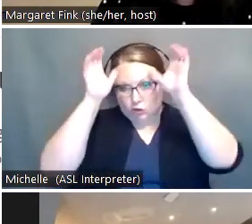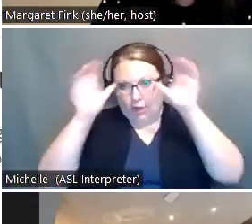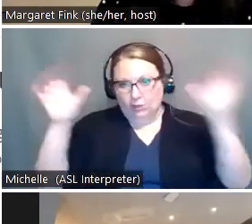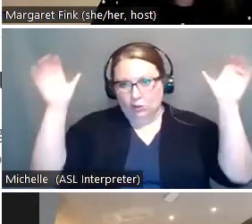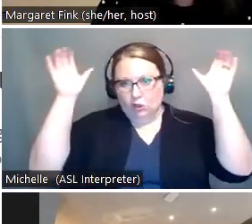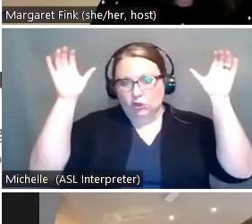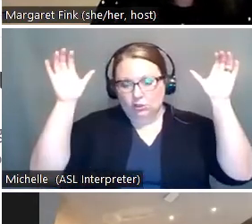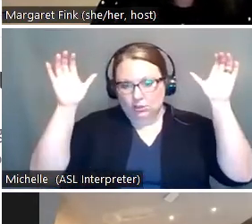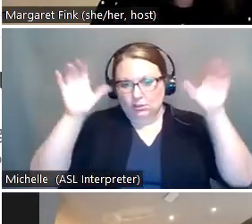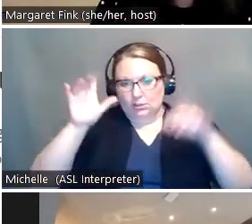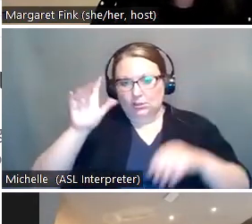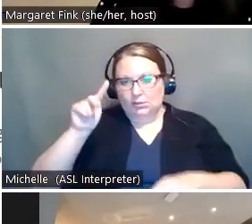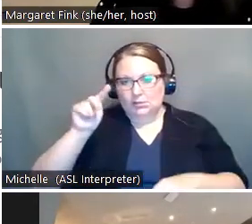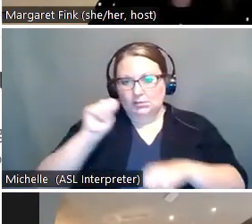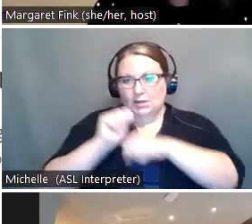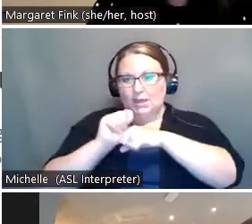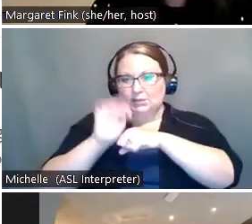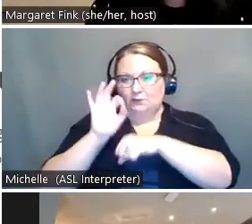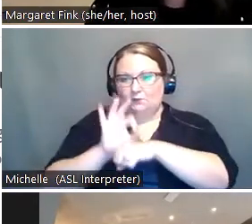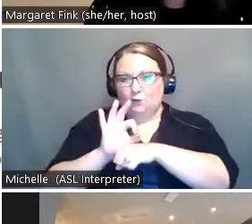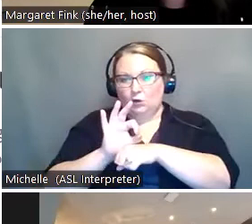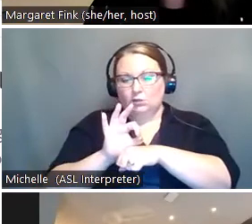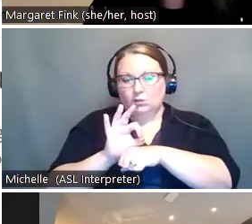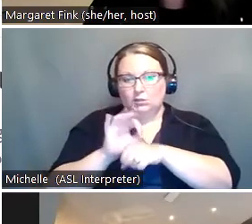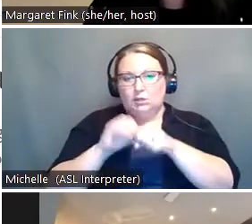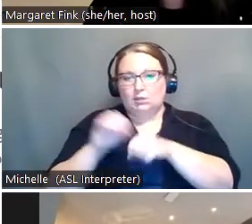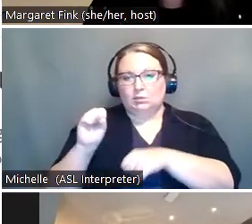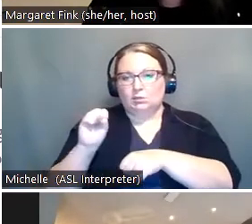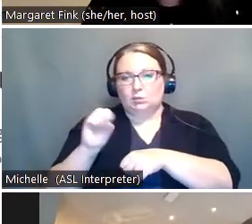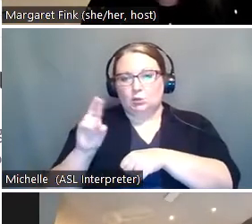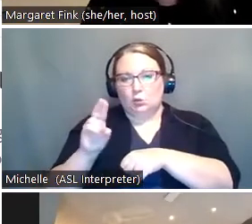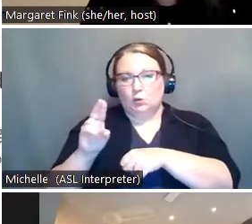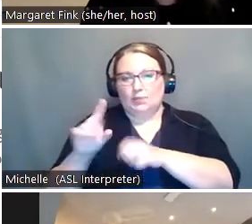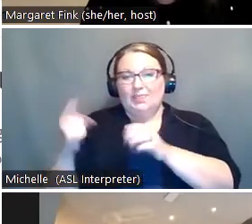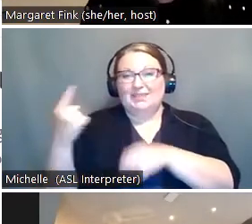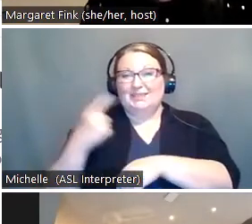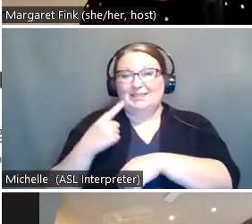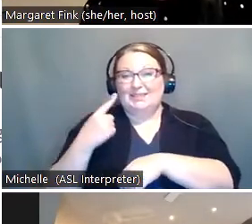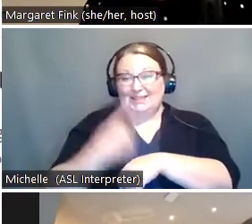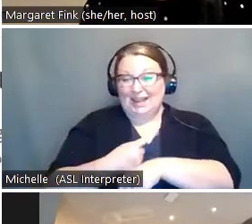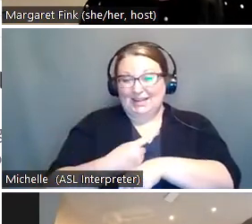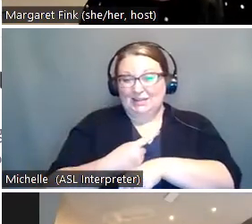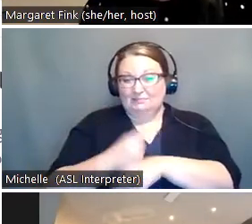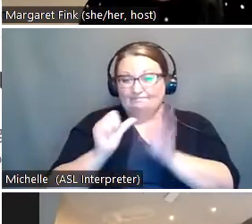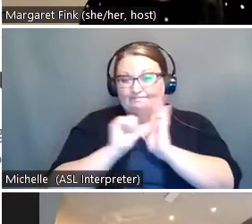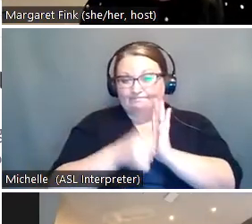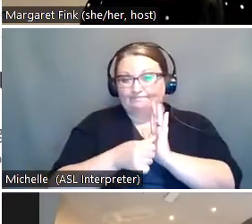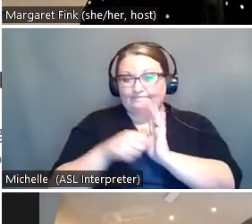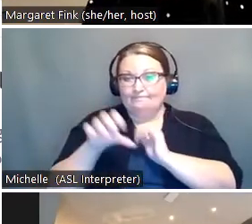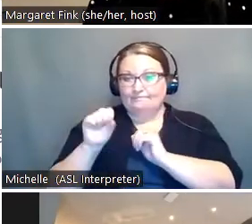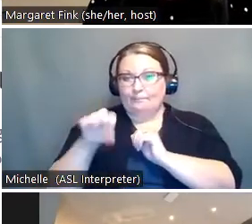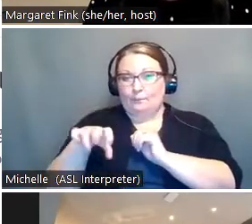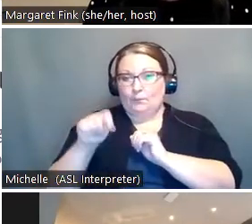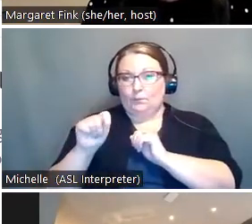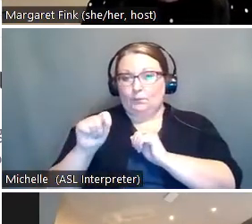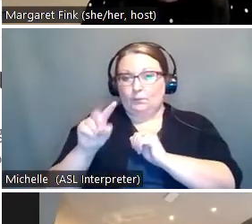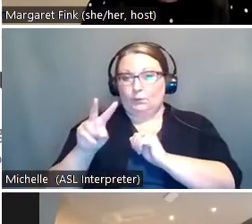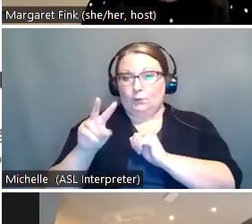If you scroll down a little bit, there's a date on this report that I wanna make note of, September, 2007.